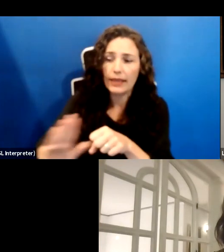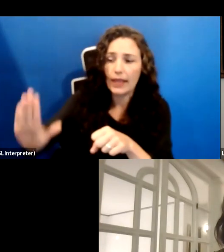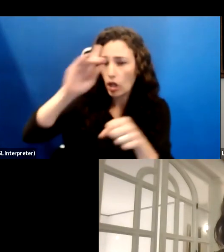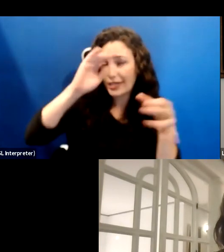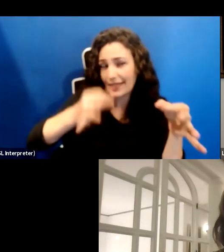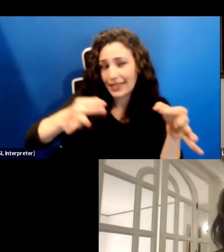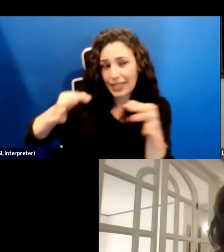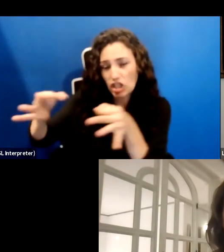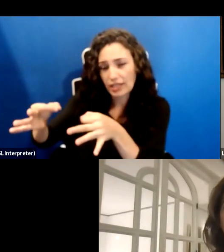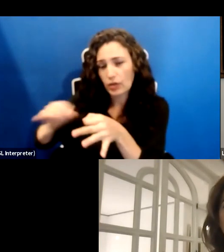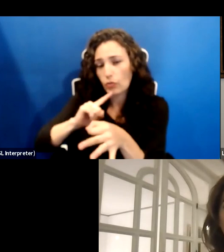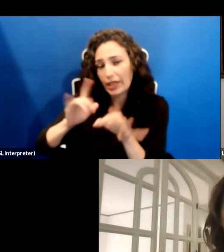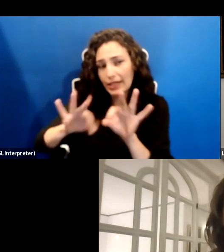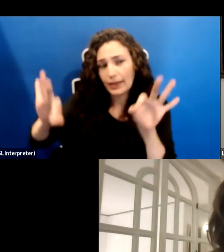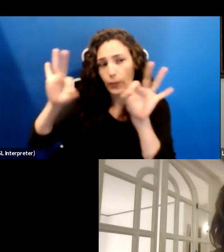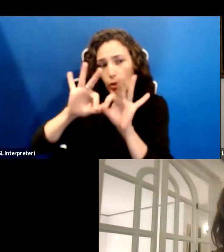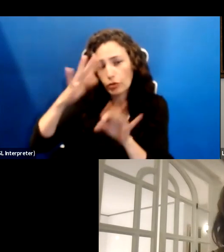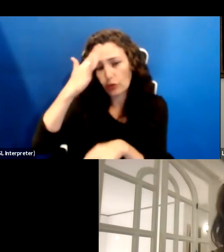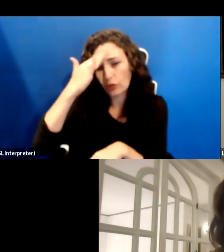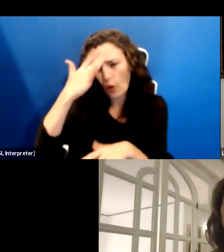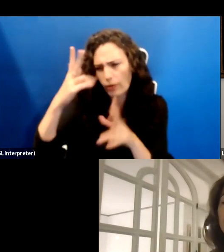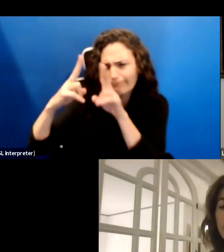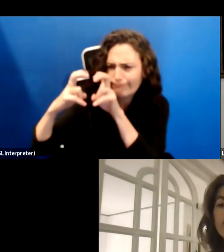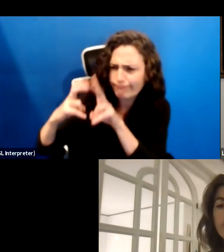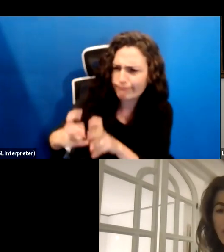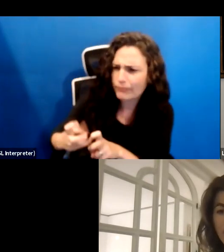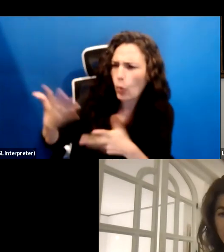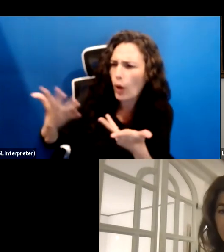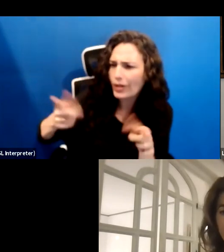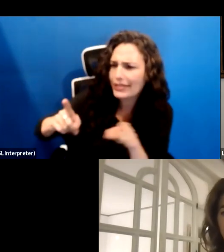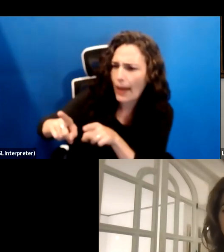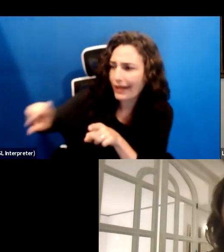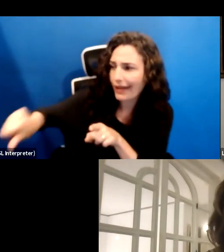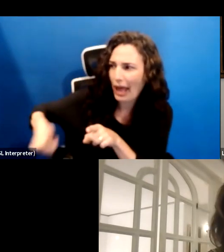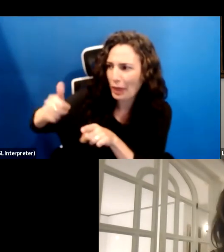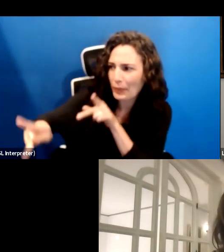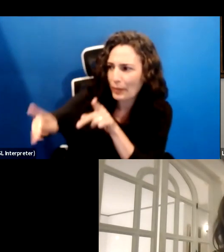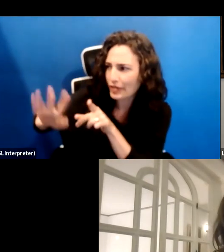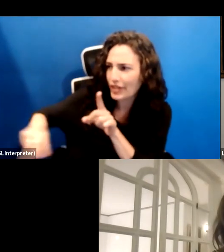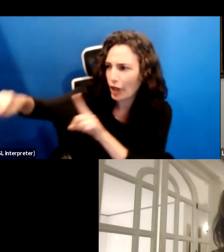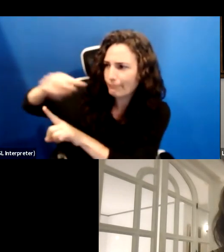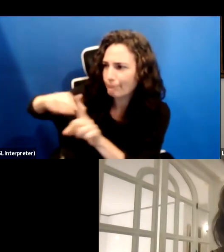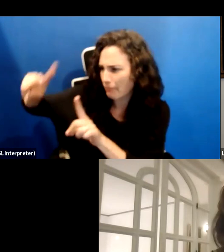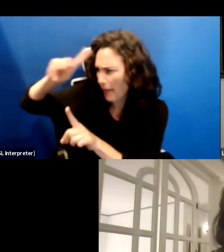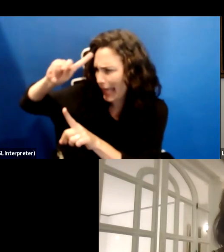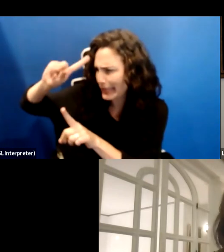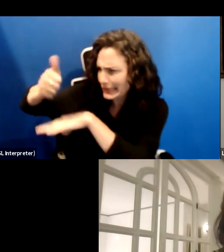It's important to look at what was happening in other people's minds, as the people that we followed